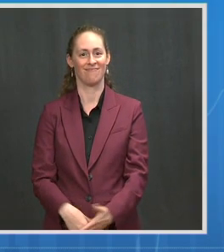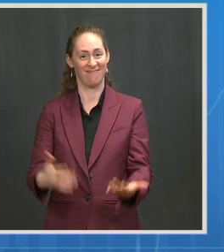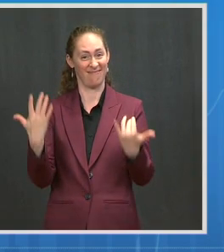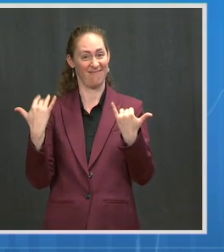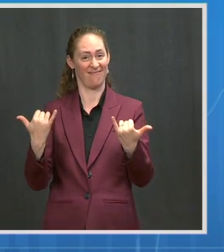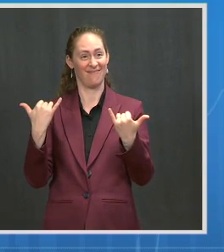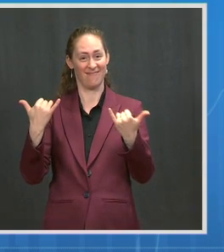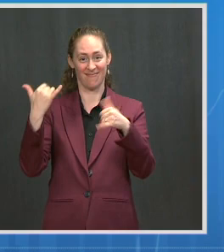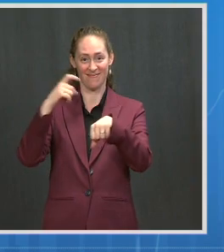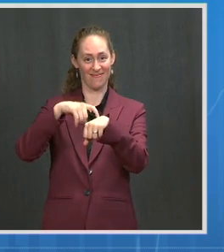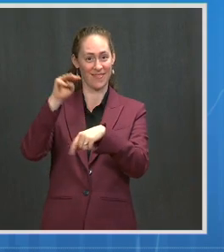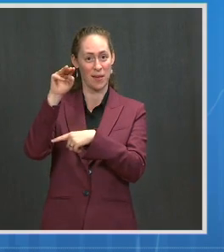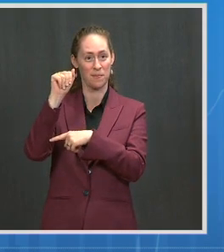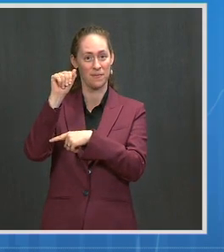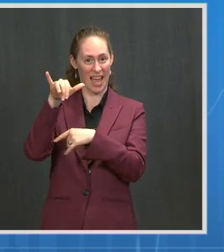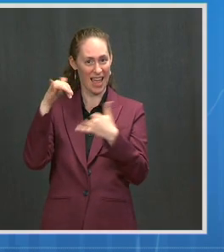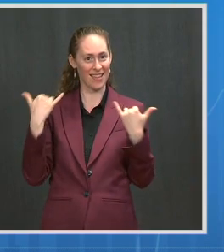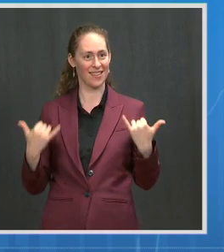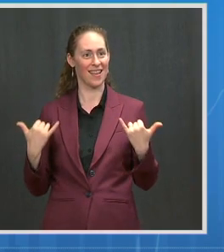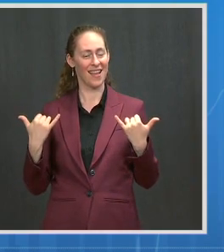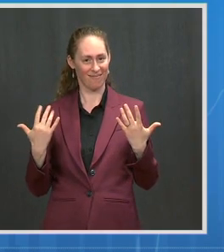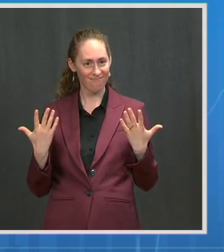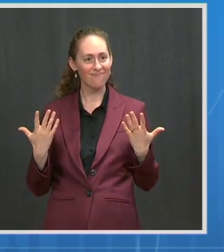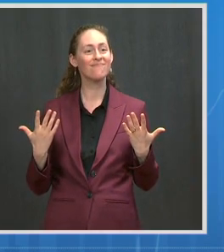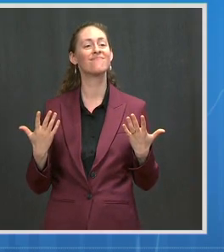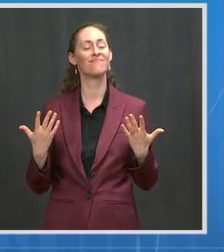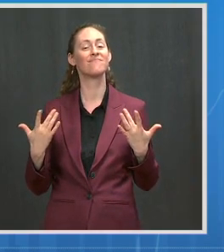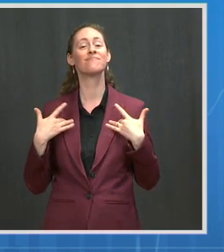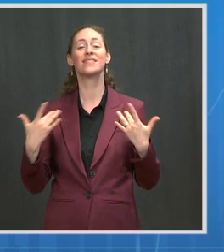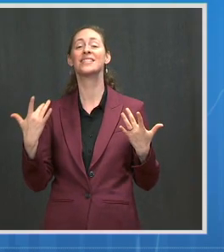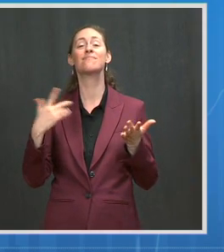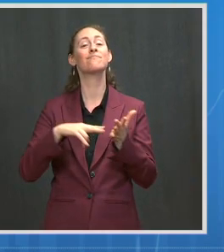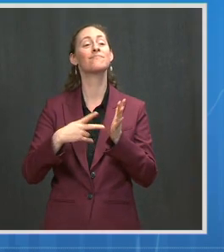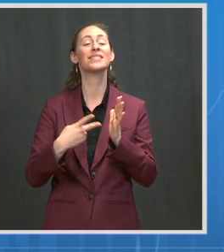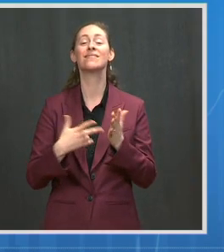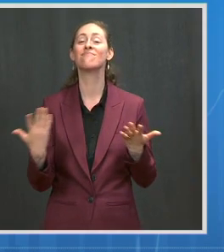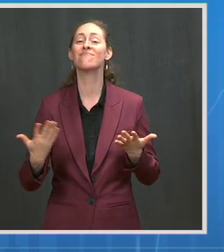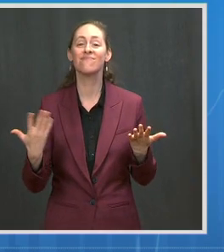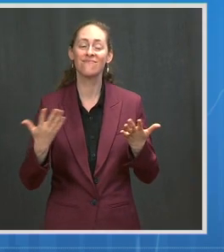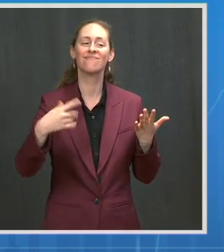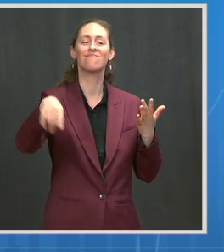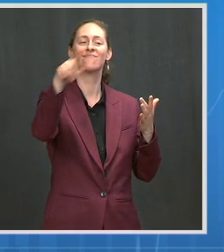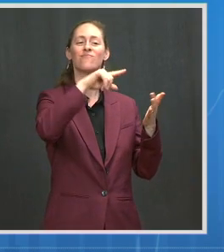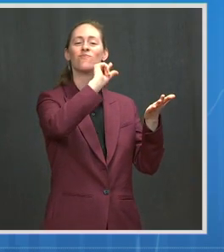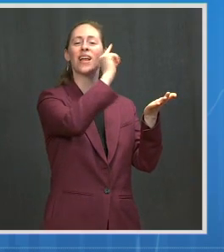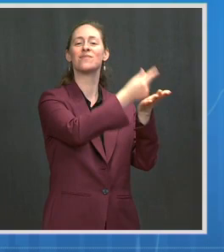it is the traditional season for graduations -- a time when very accomplished and wise adults